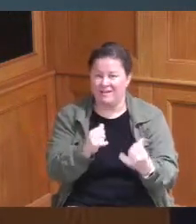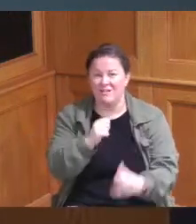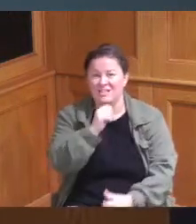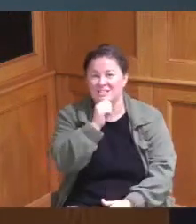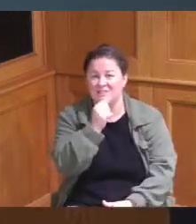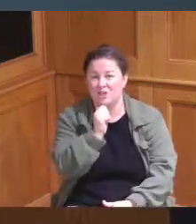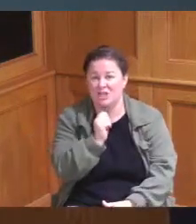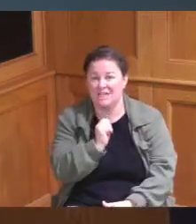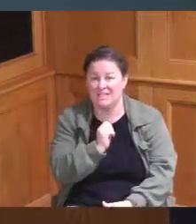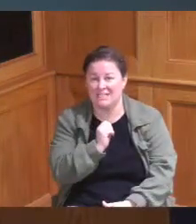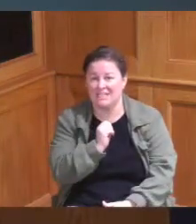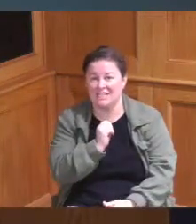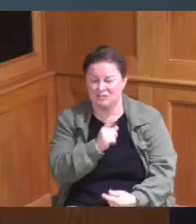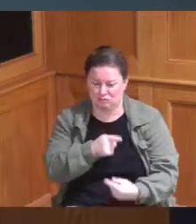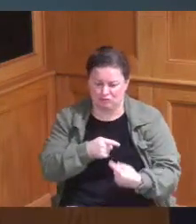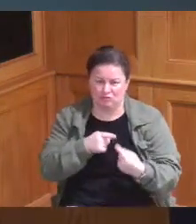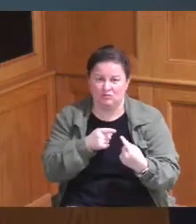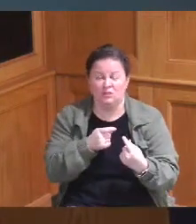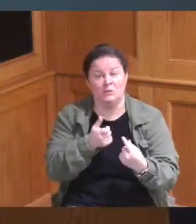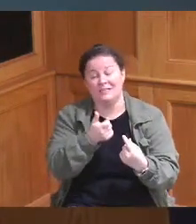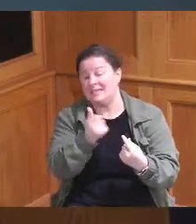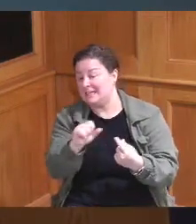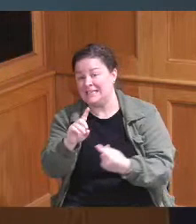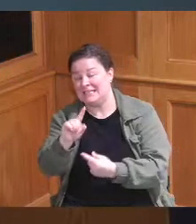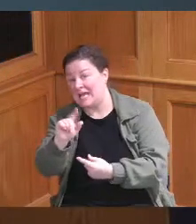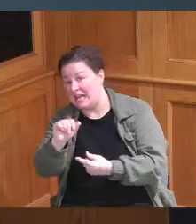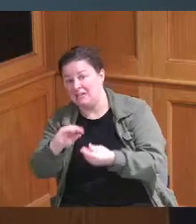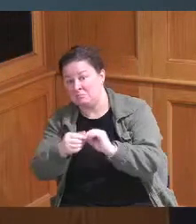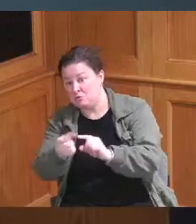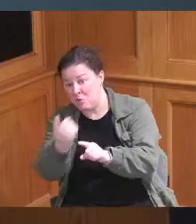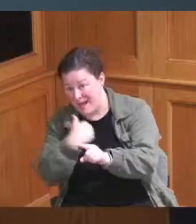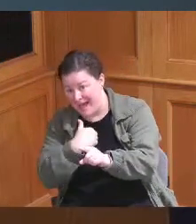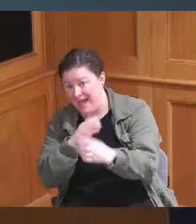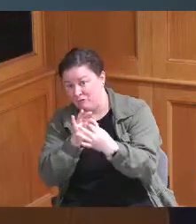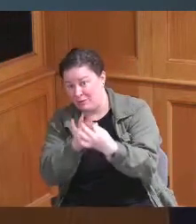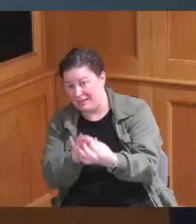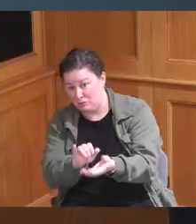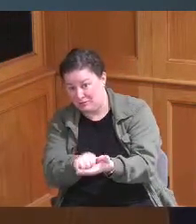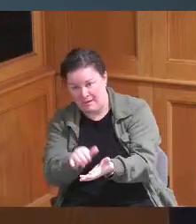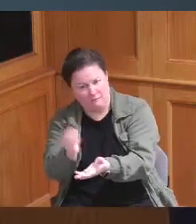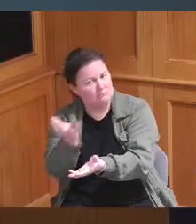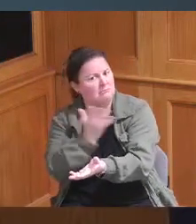that you have would be helpful so we could look at those people I guess because I know some people